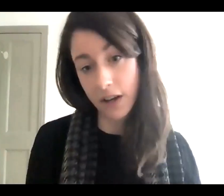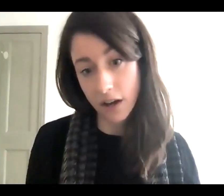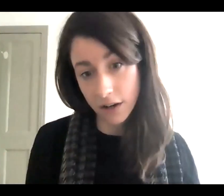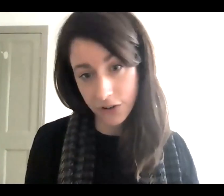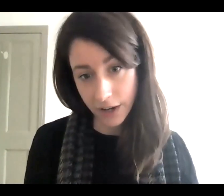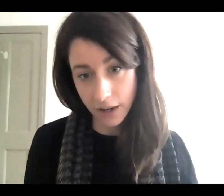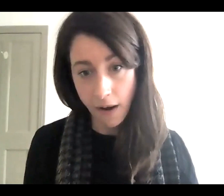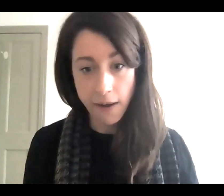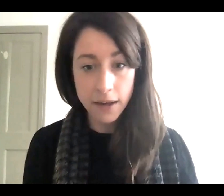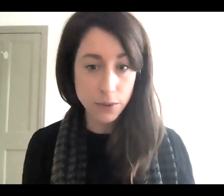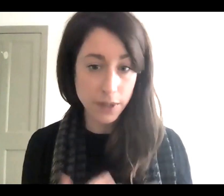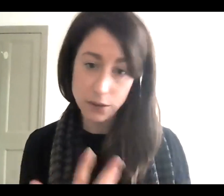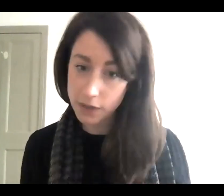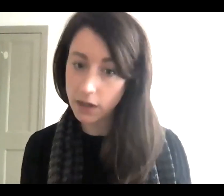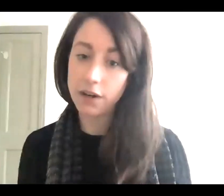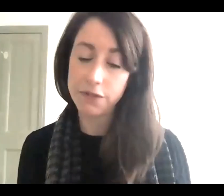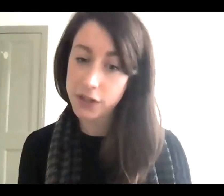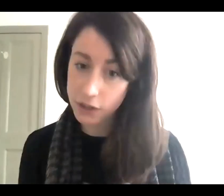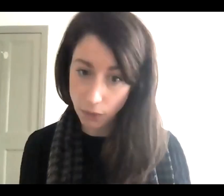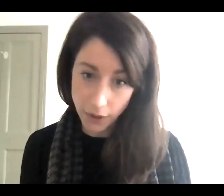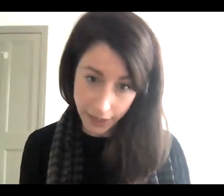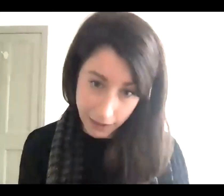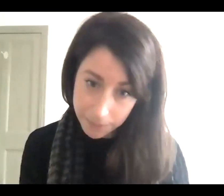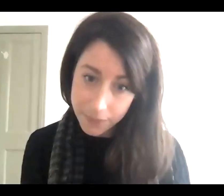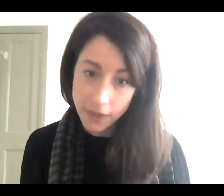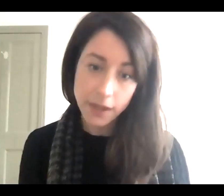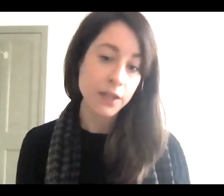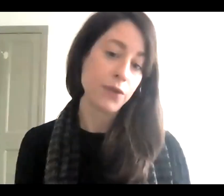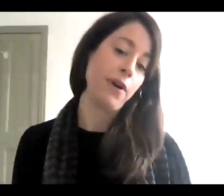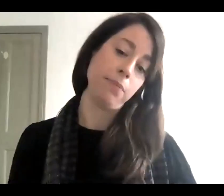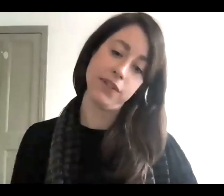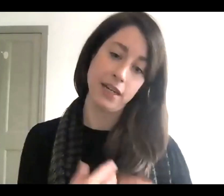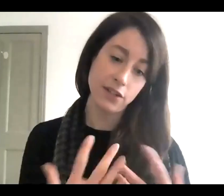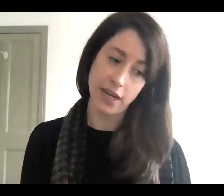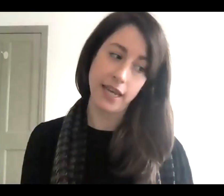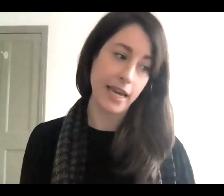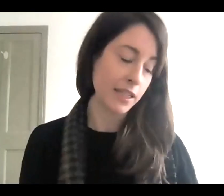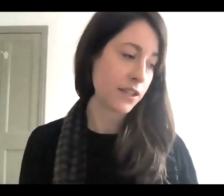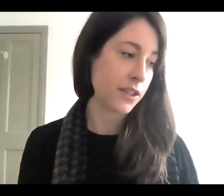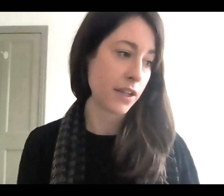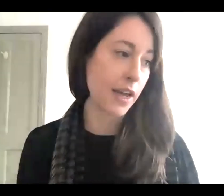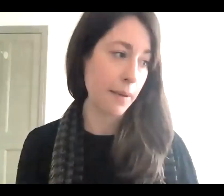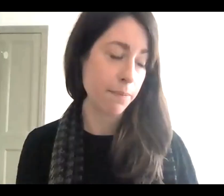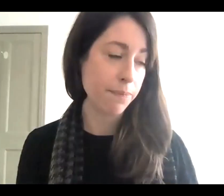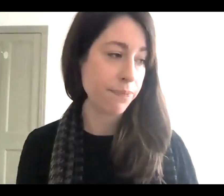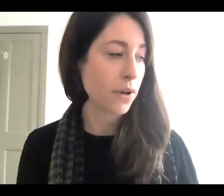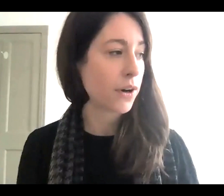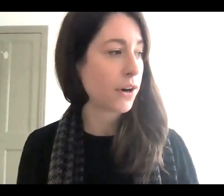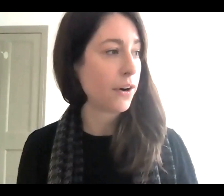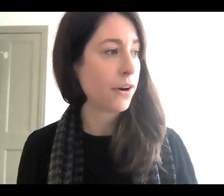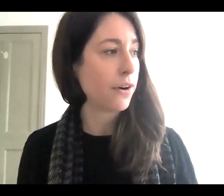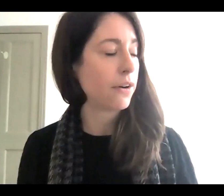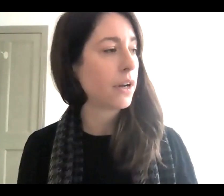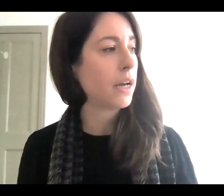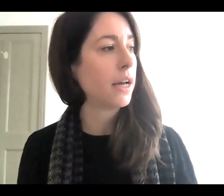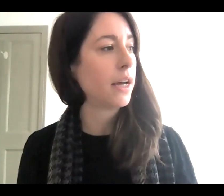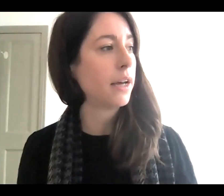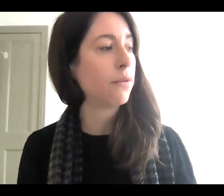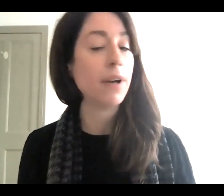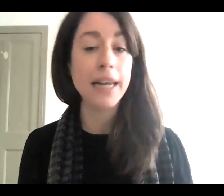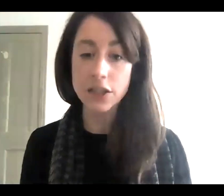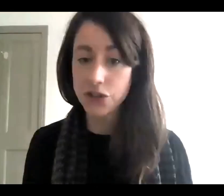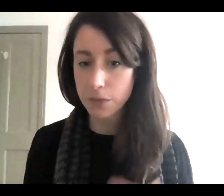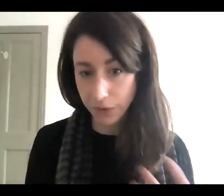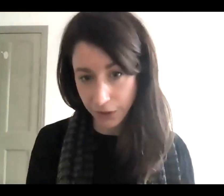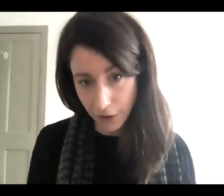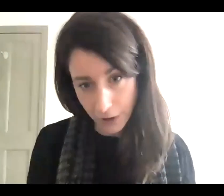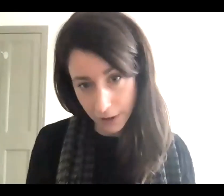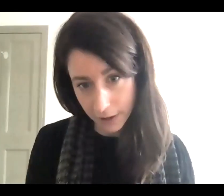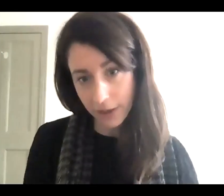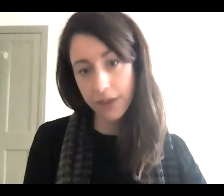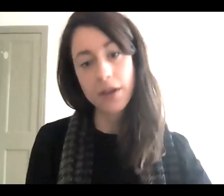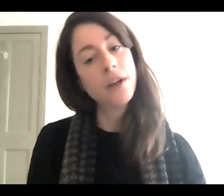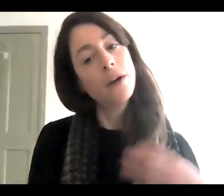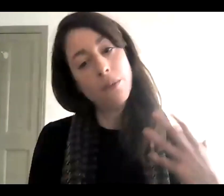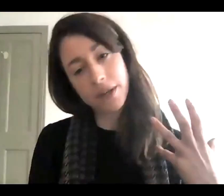psychology, so I used a lot of soil to represent, I guess, her relationship with the earth,